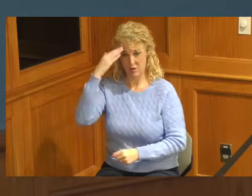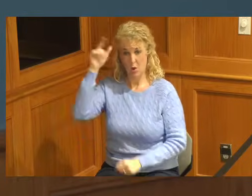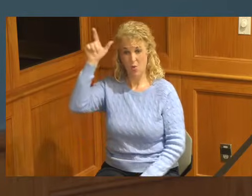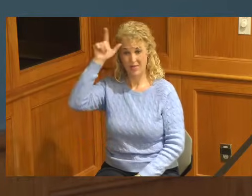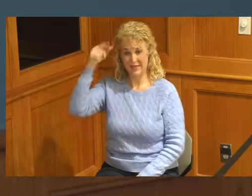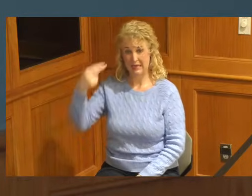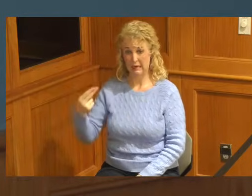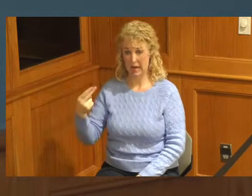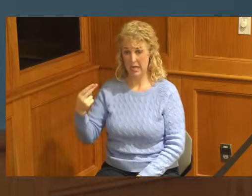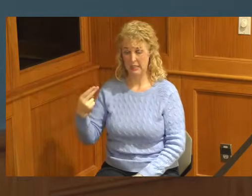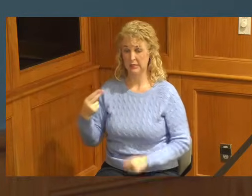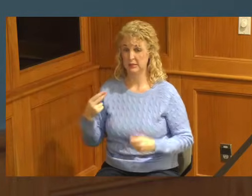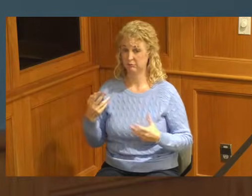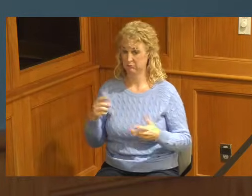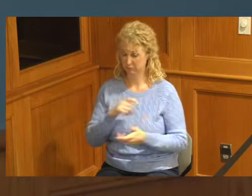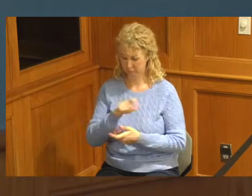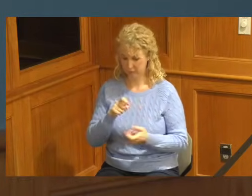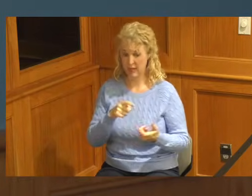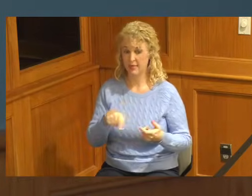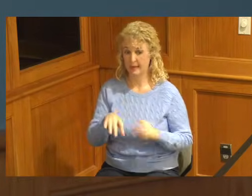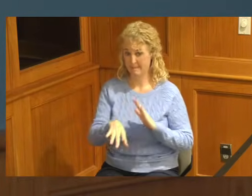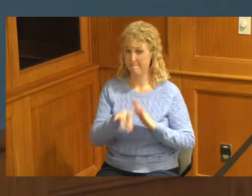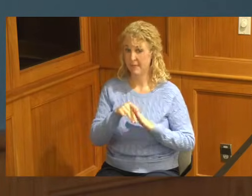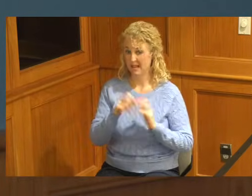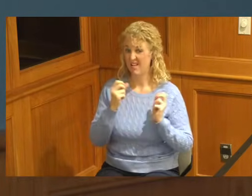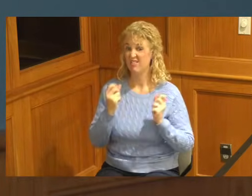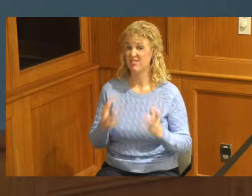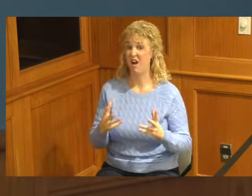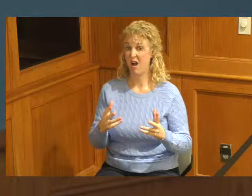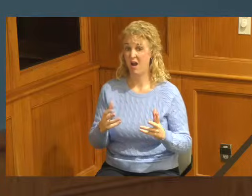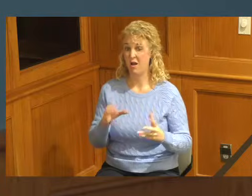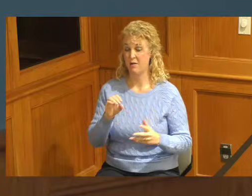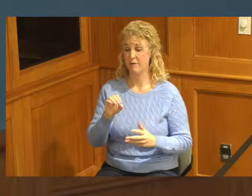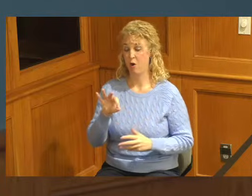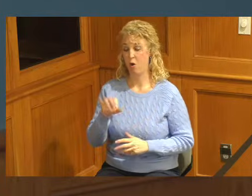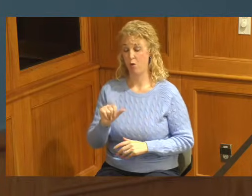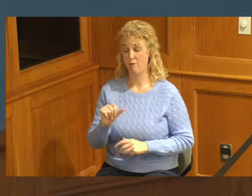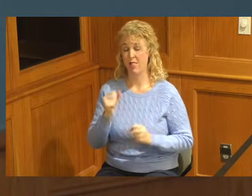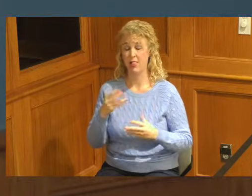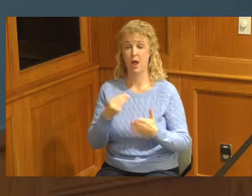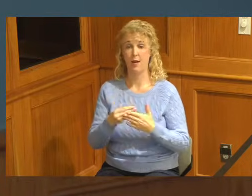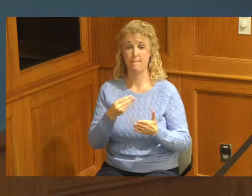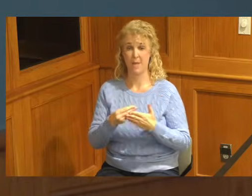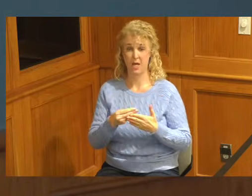is definitely an area that they picked. They put a lot of OFA put a lot of money into that. So what